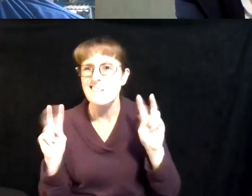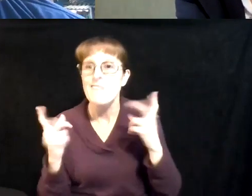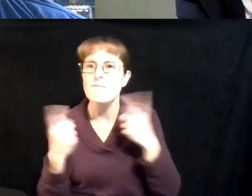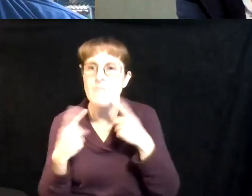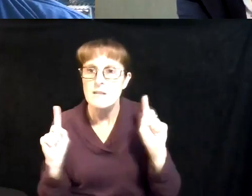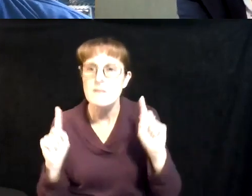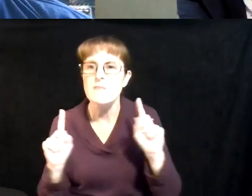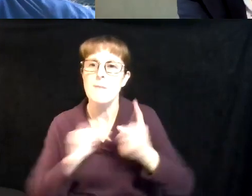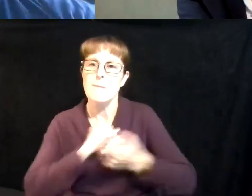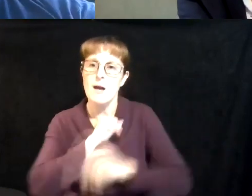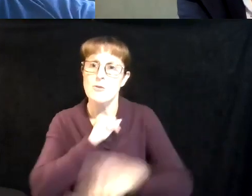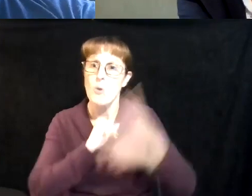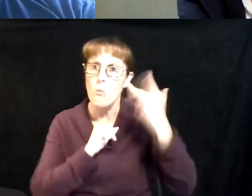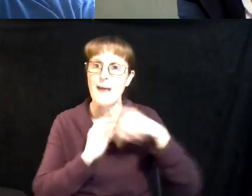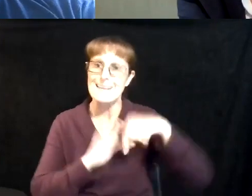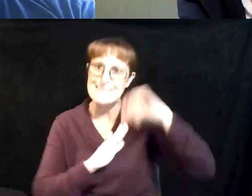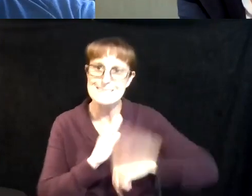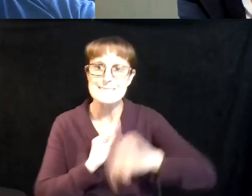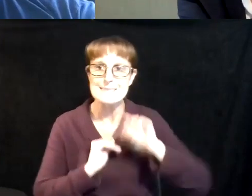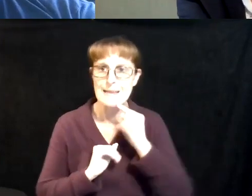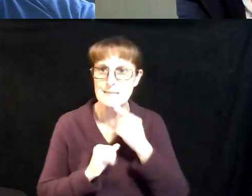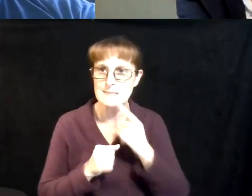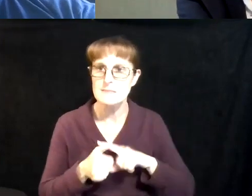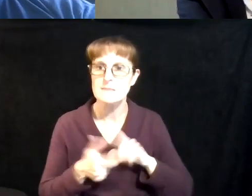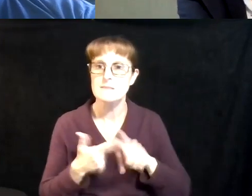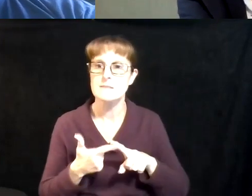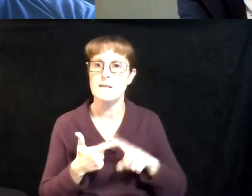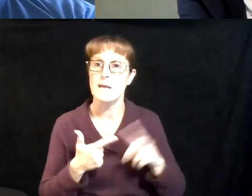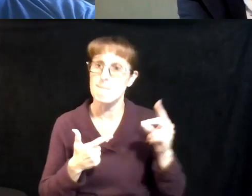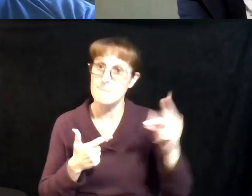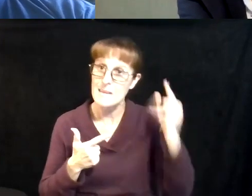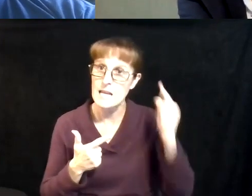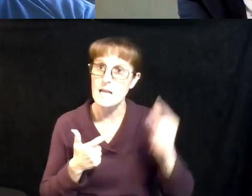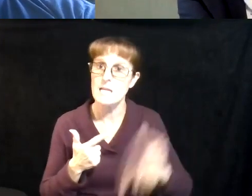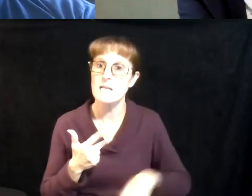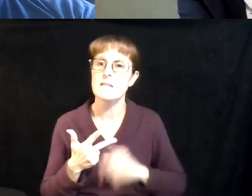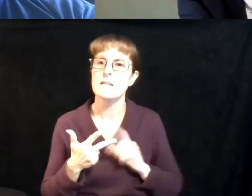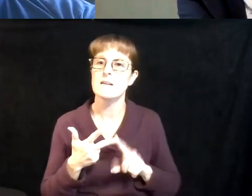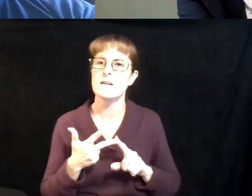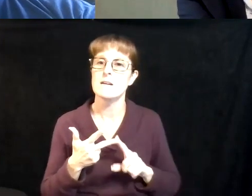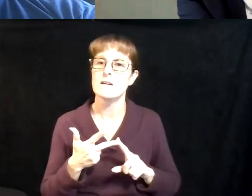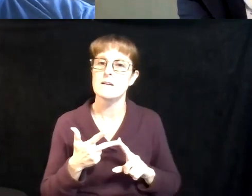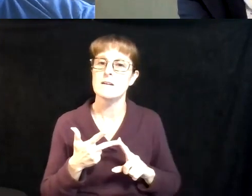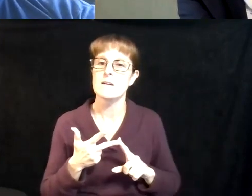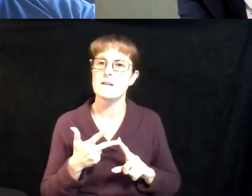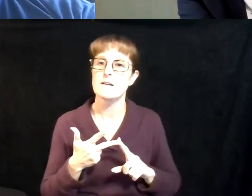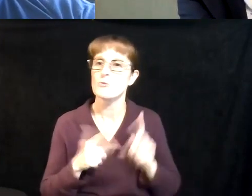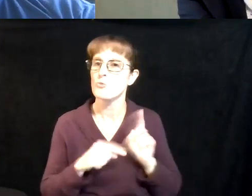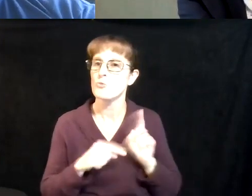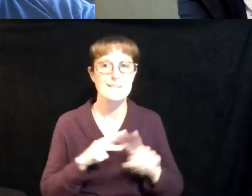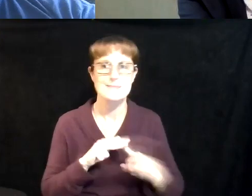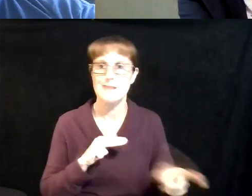intense, B, immediate, C, inescapable, and D,